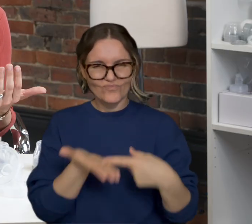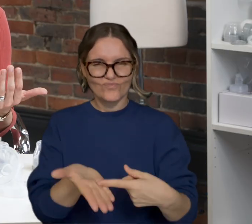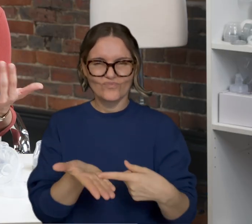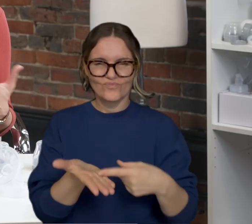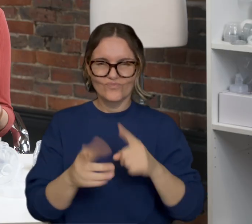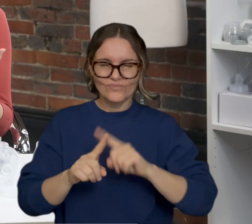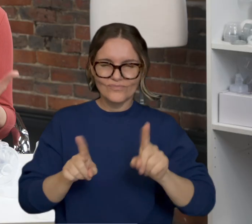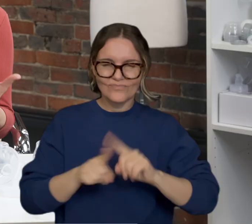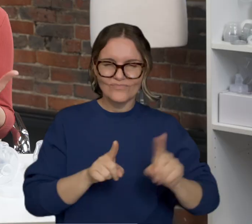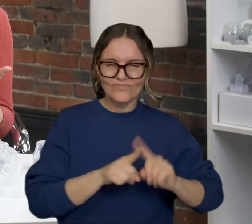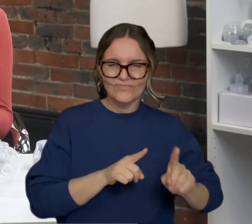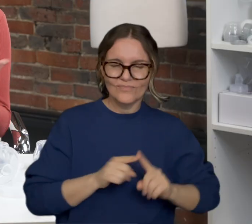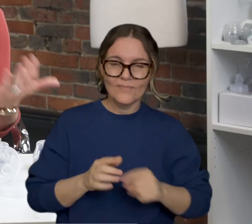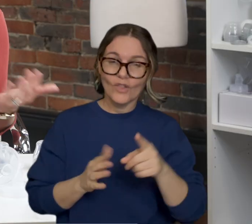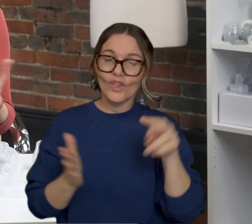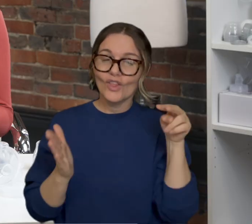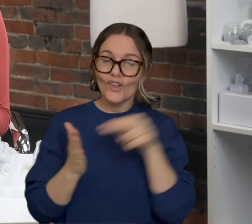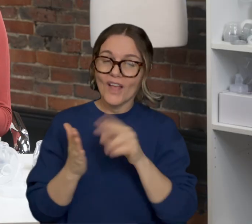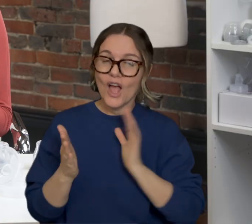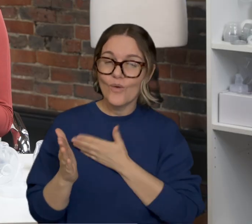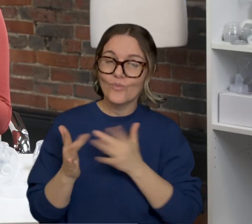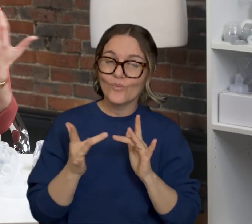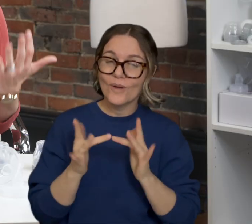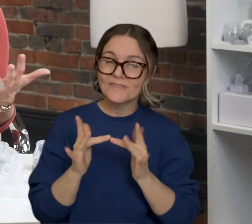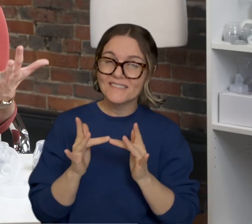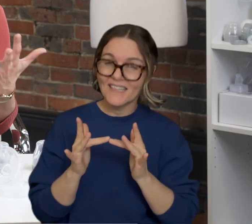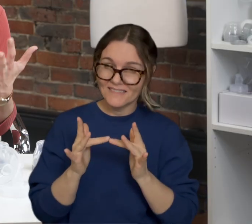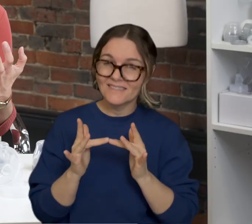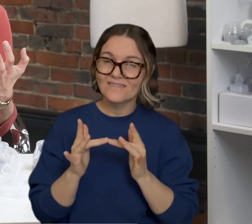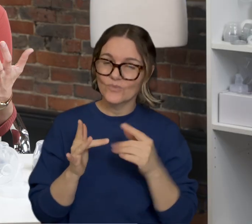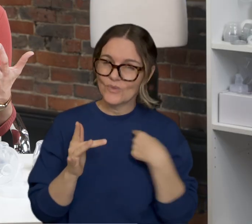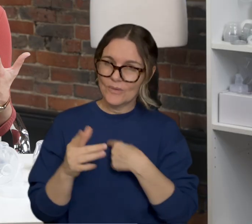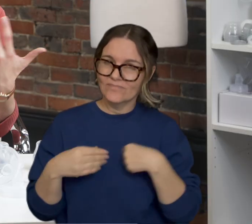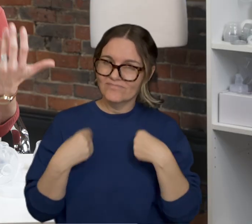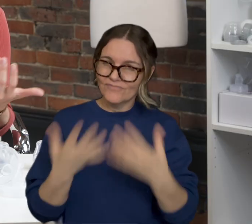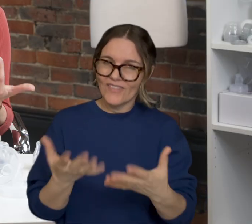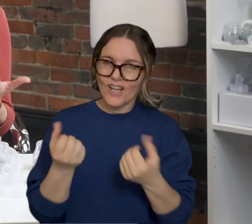the resources for the support you need during that journey so we have the unboxing series but we also